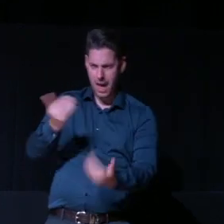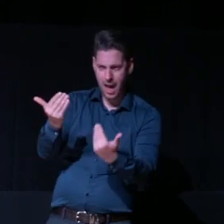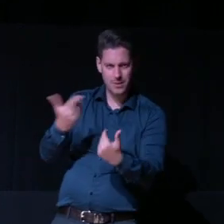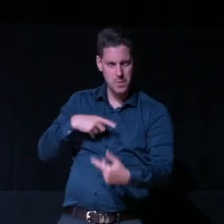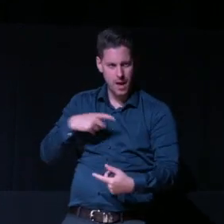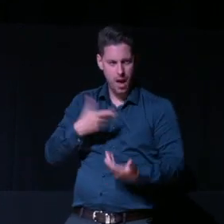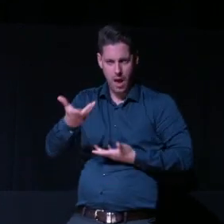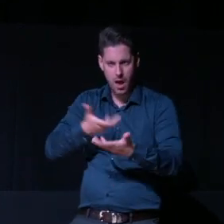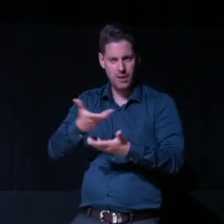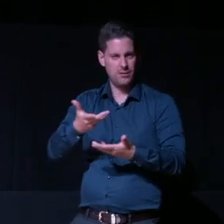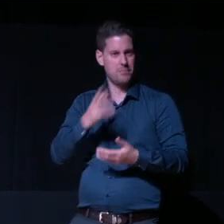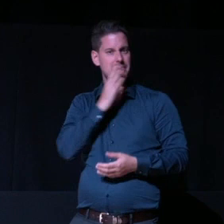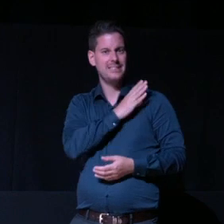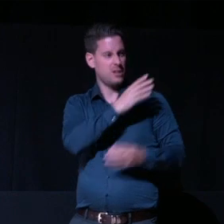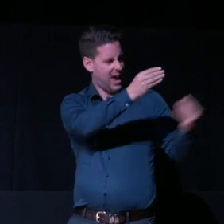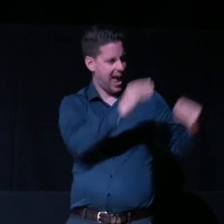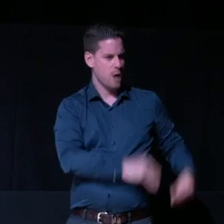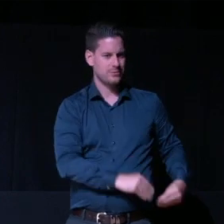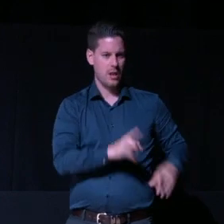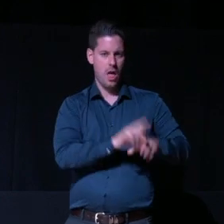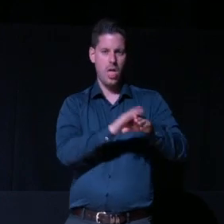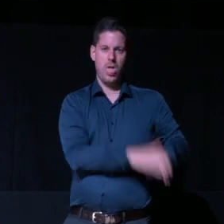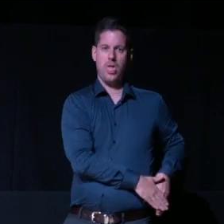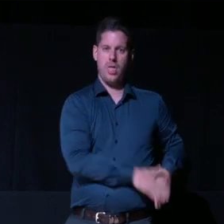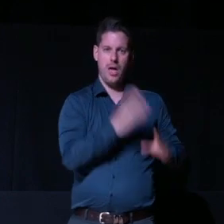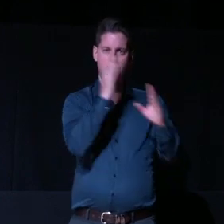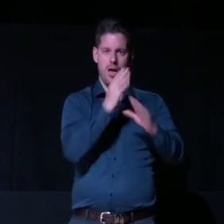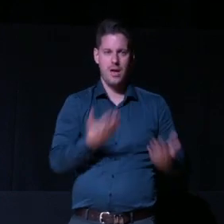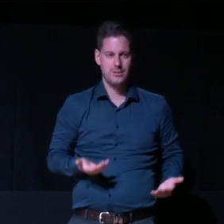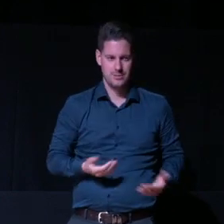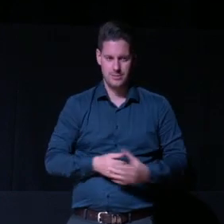You know I don't I don't think taking down art is ever good. How do you feel Shane about